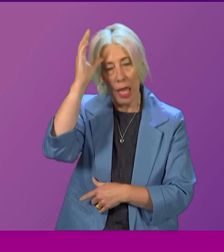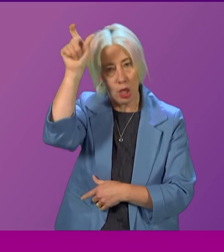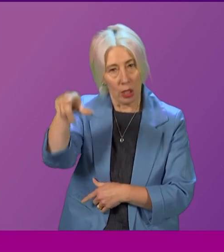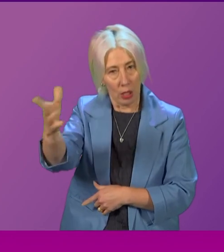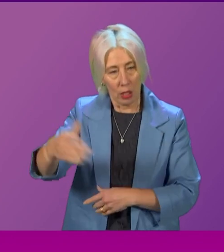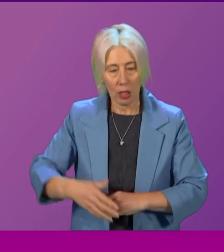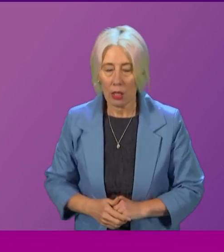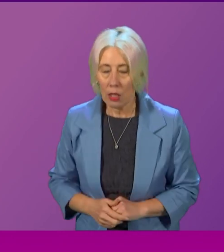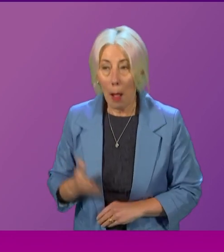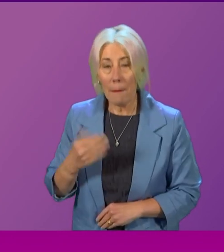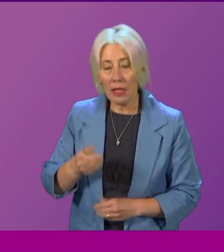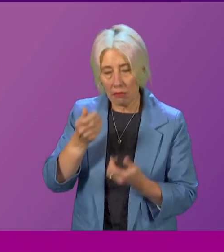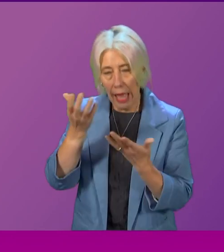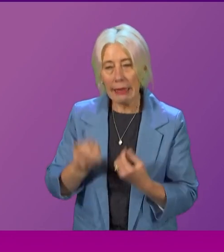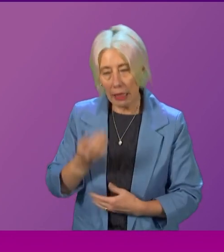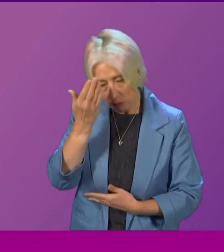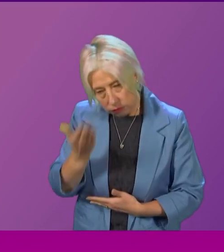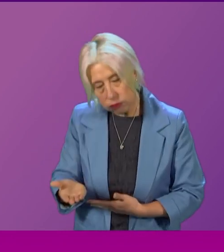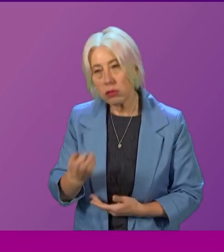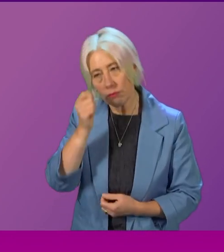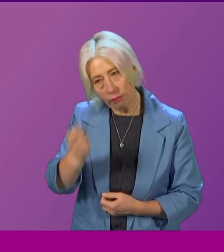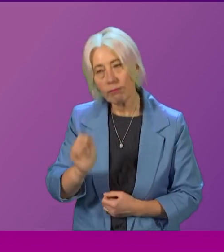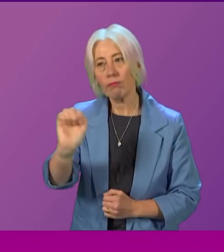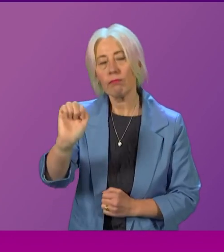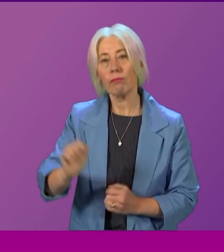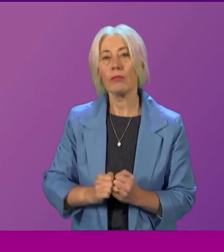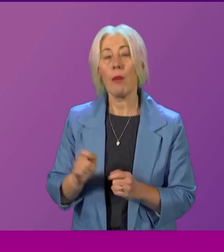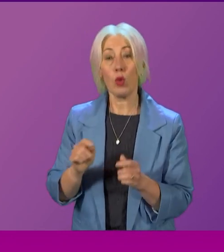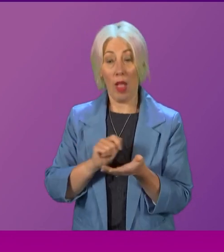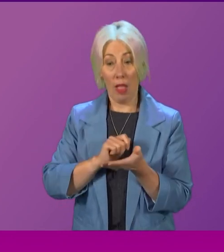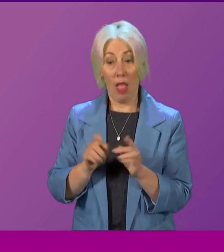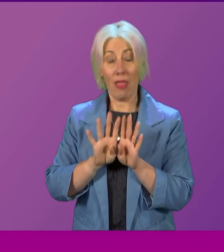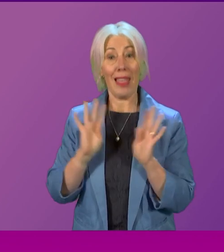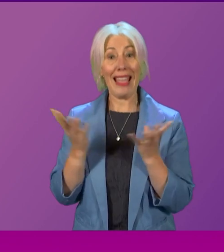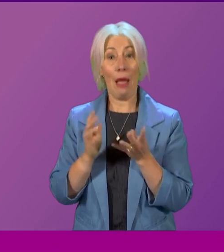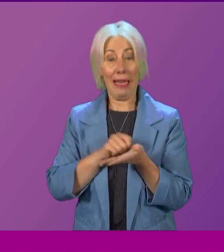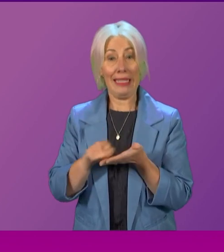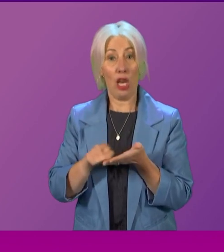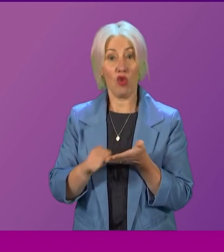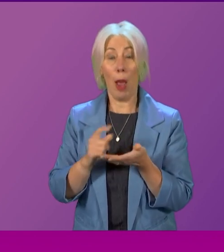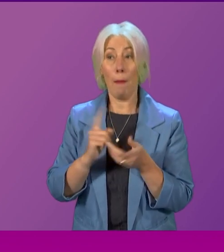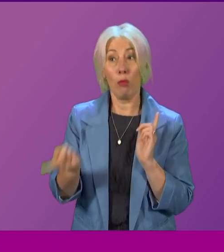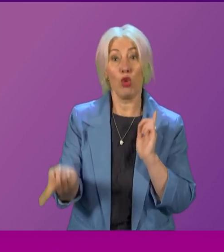for Social Justice, Housing and Local Government has written a substantial response to them.